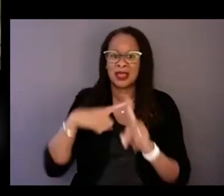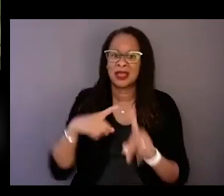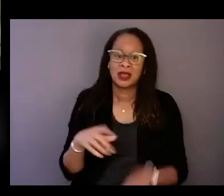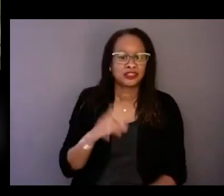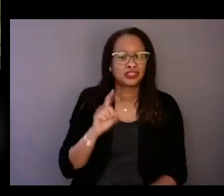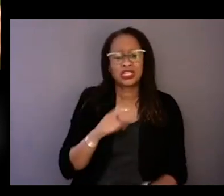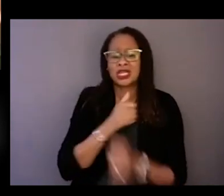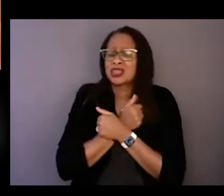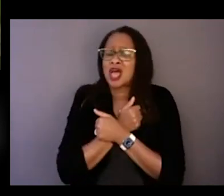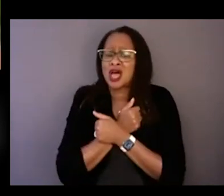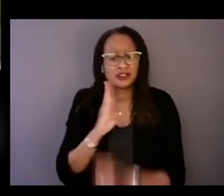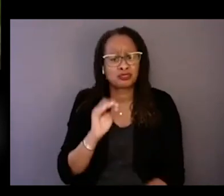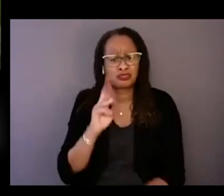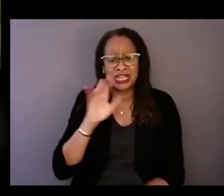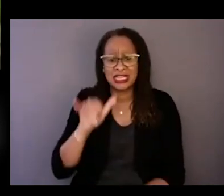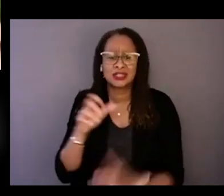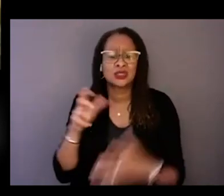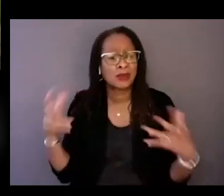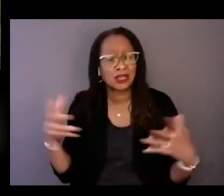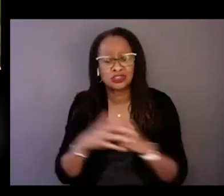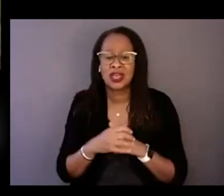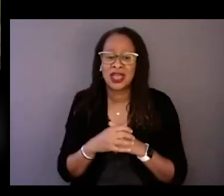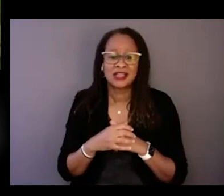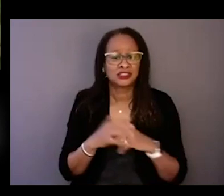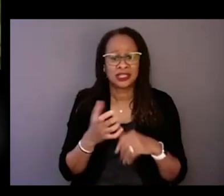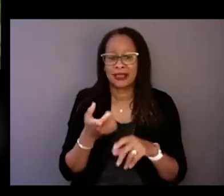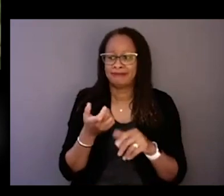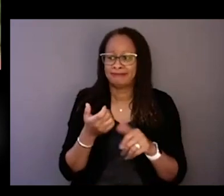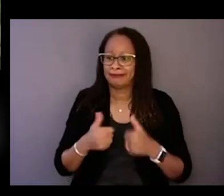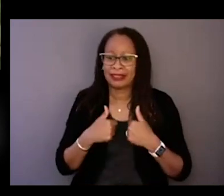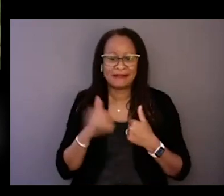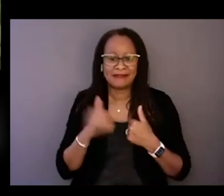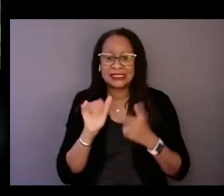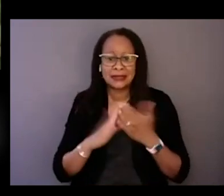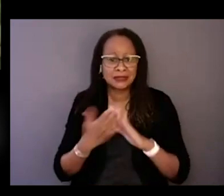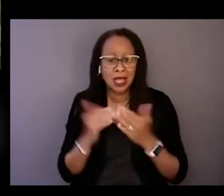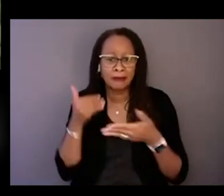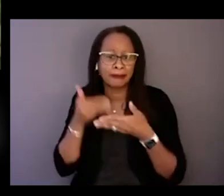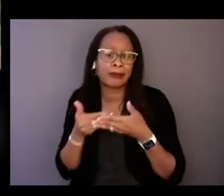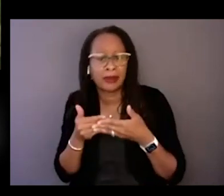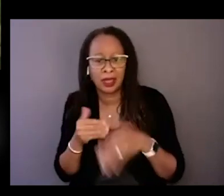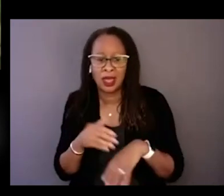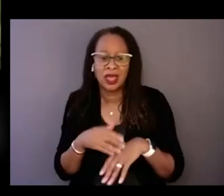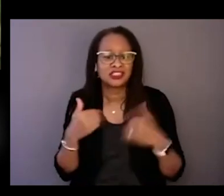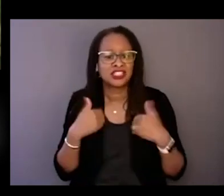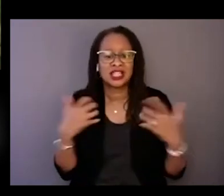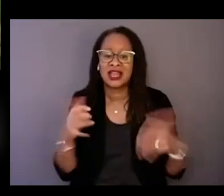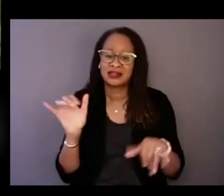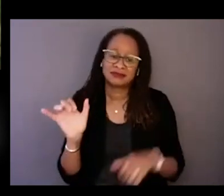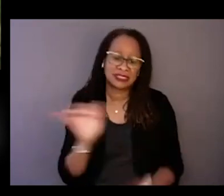She lives right in the town next to Britney's, near her. She has a lot of the same background.